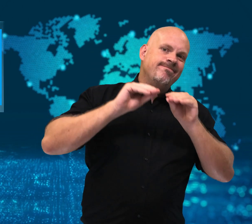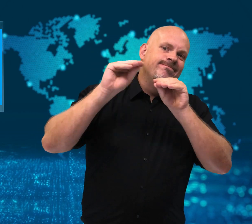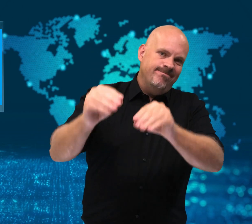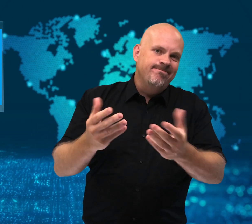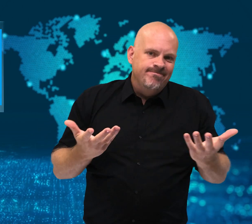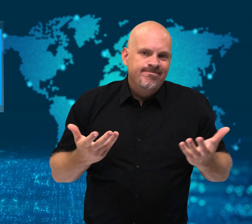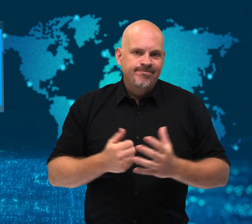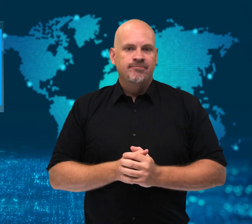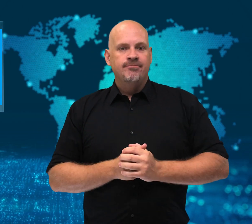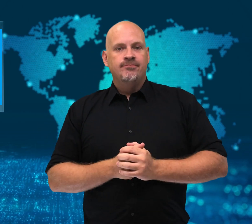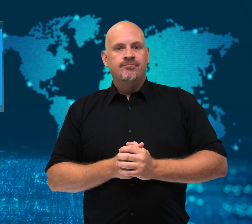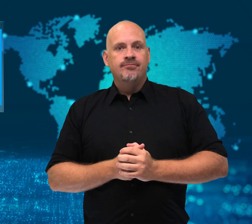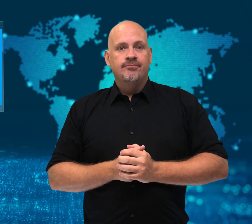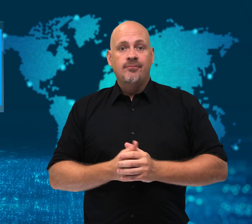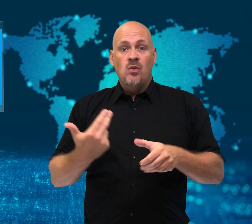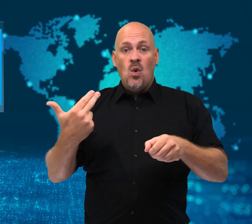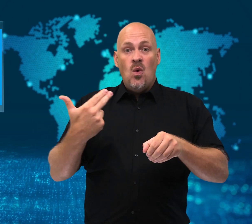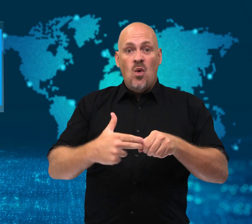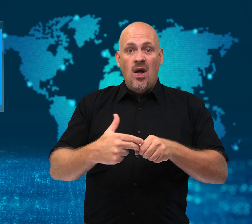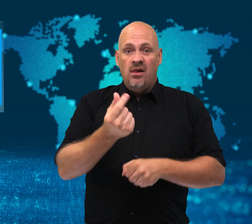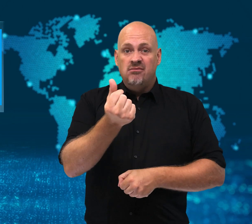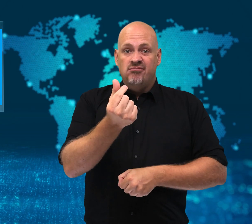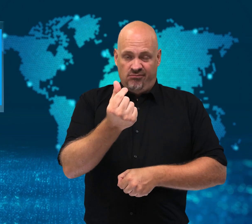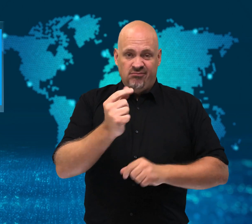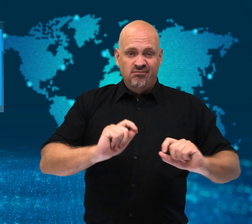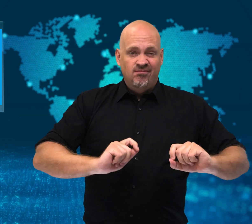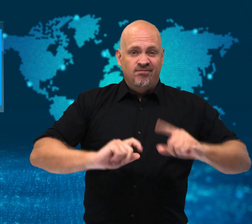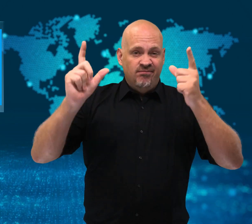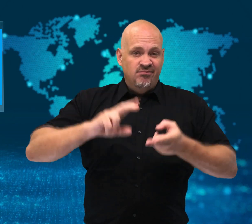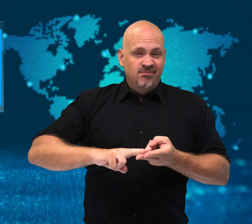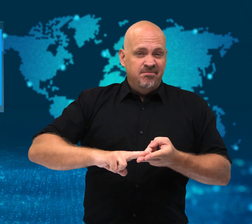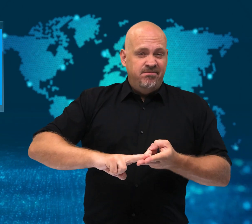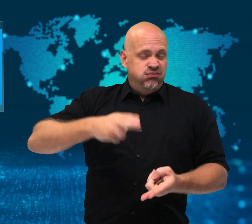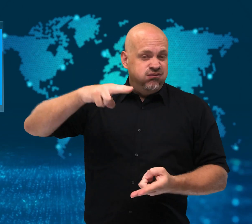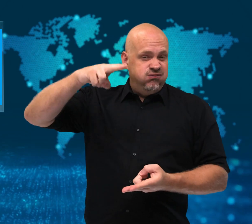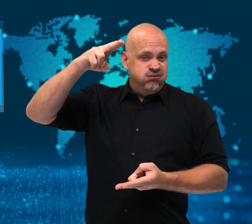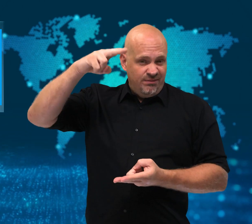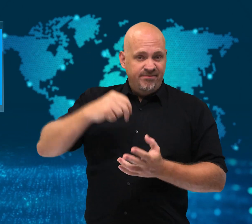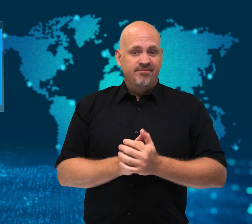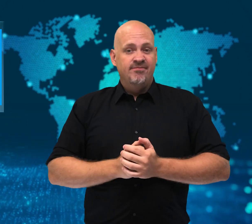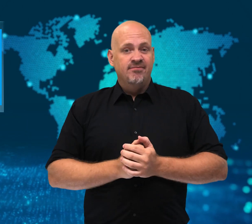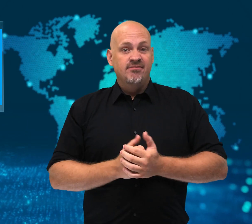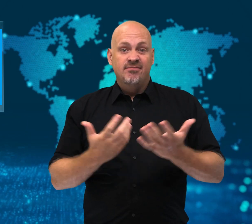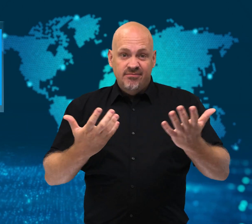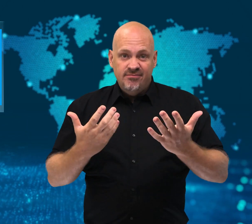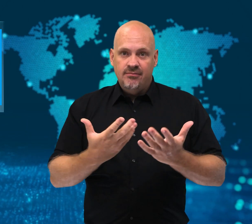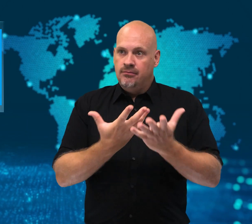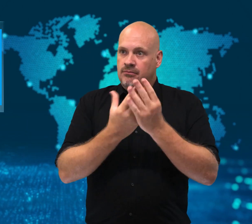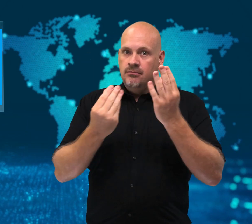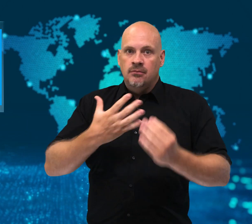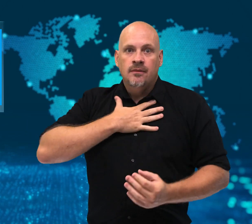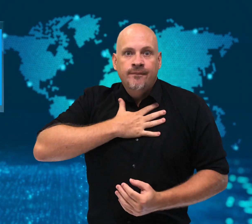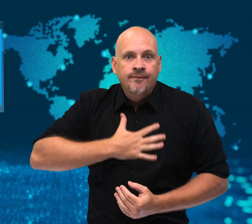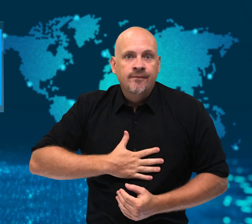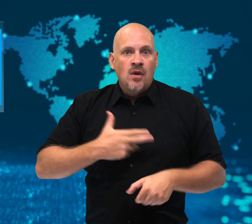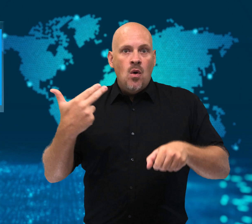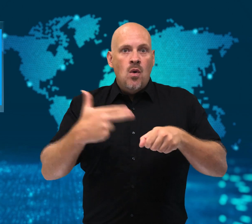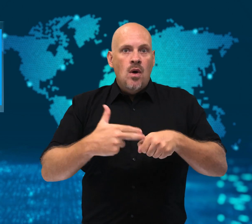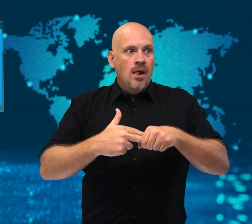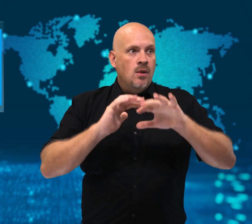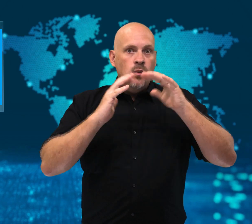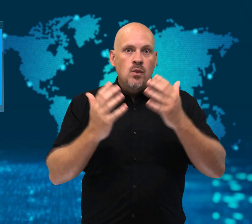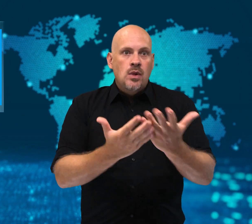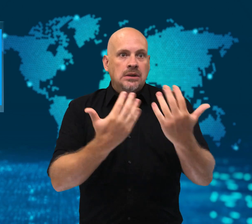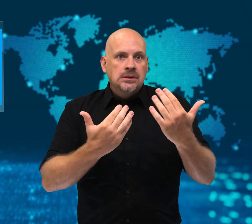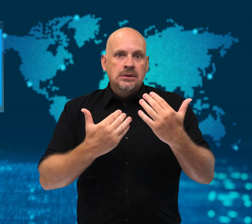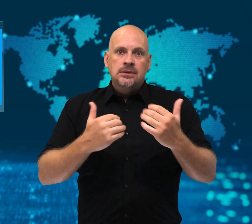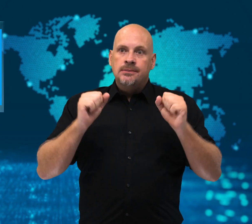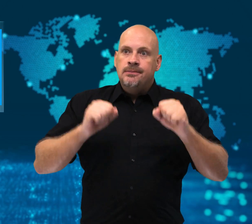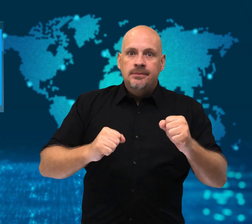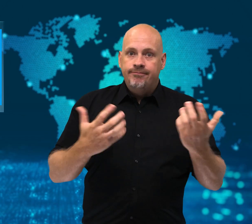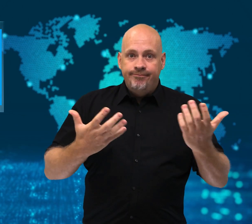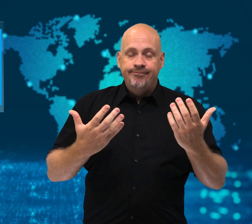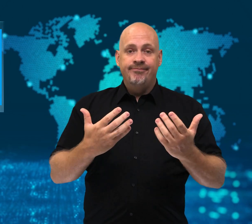Oil prices have soared because of increased demand as the world